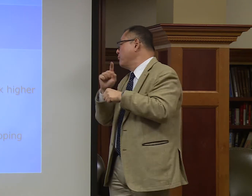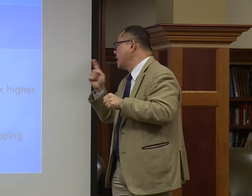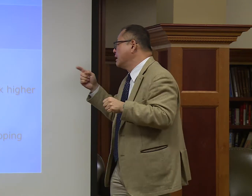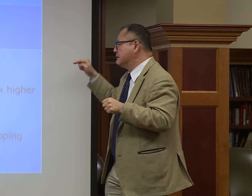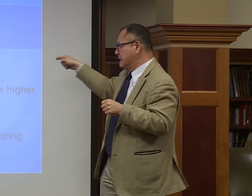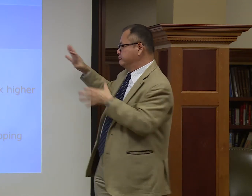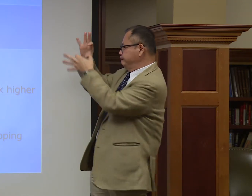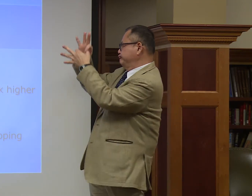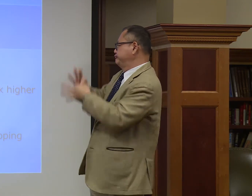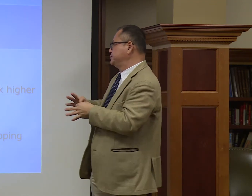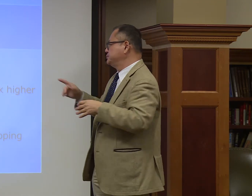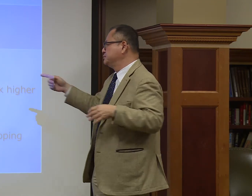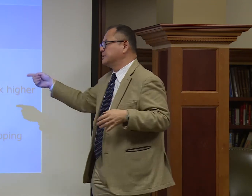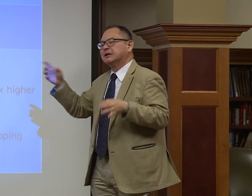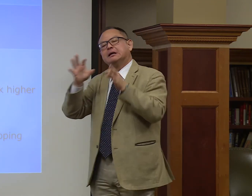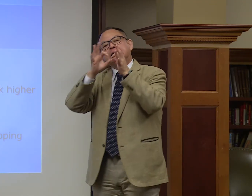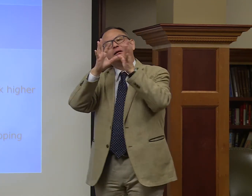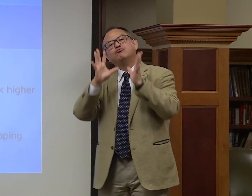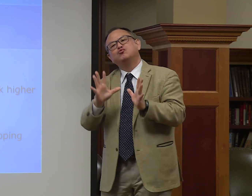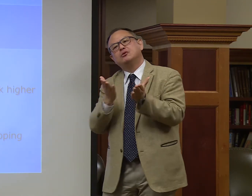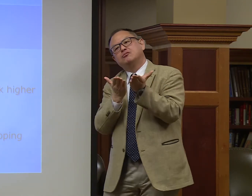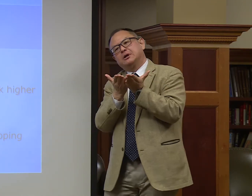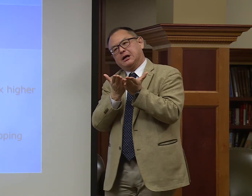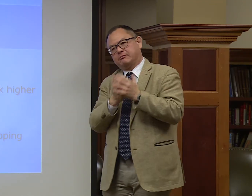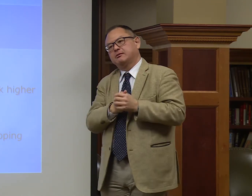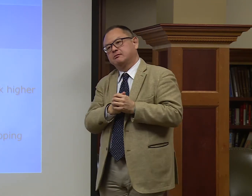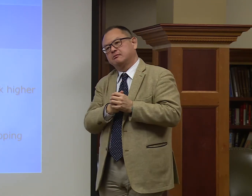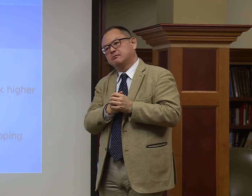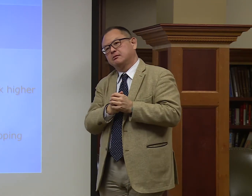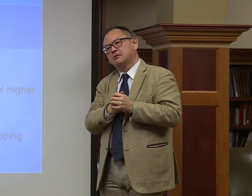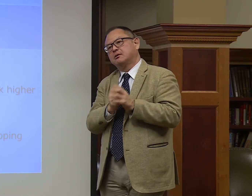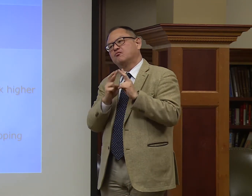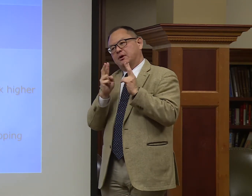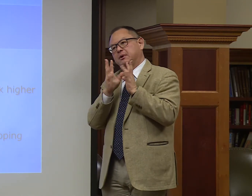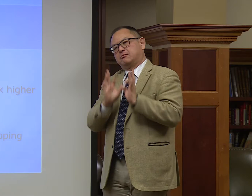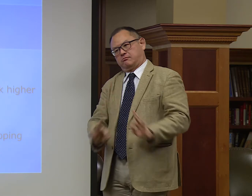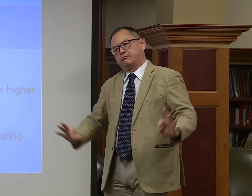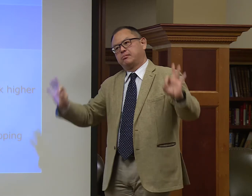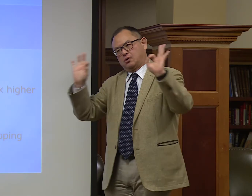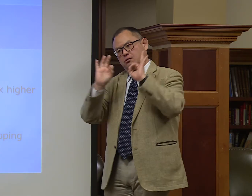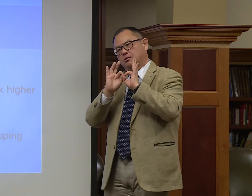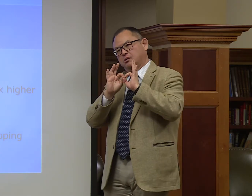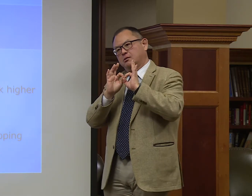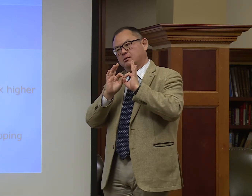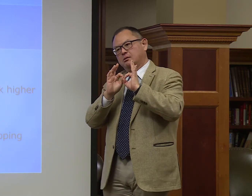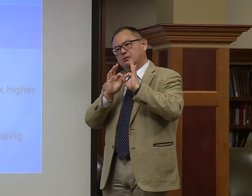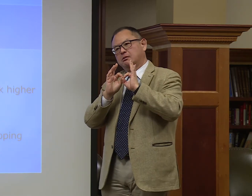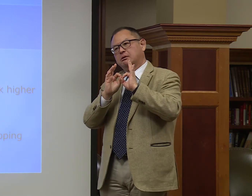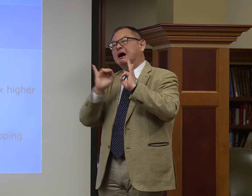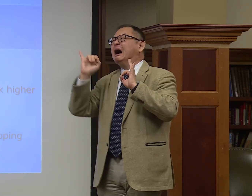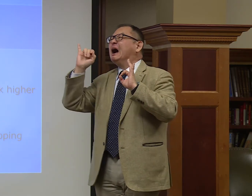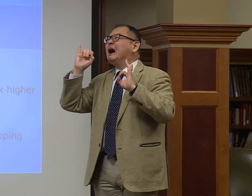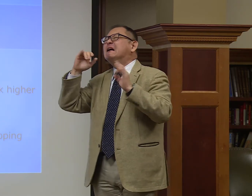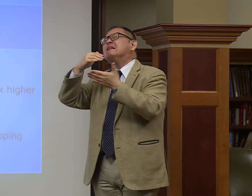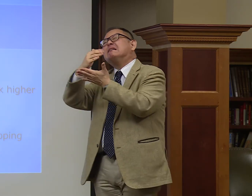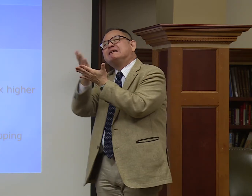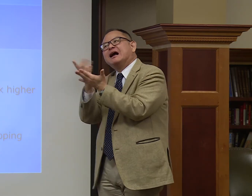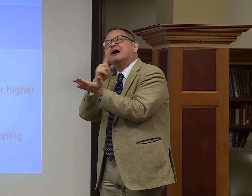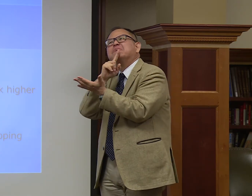And that ties into interpreting services. Interpreting services are vital. There may be some Deaf individuals